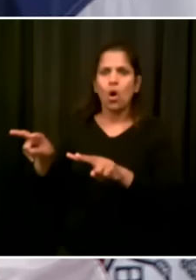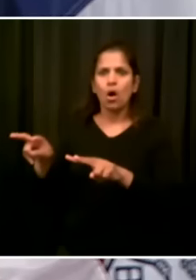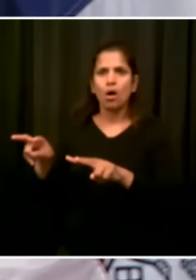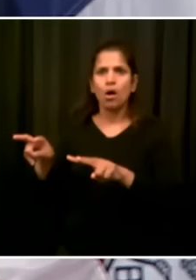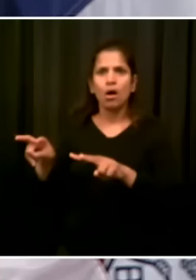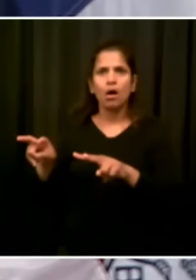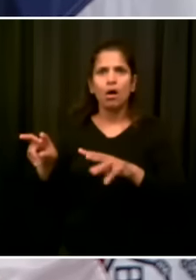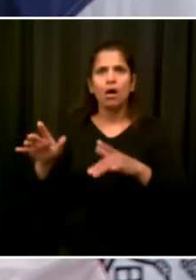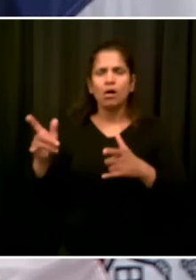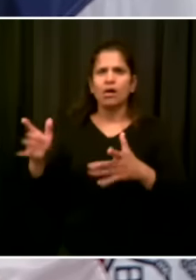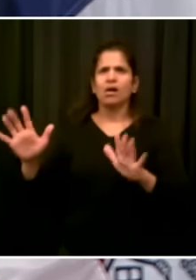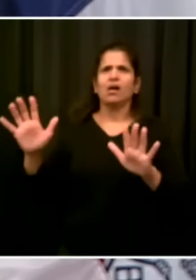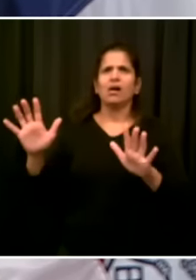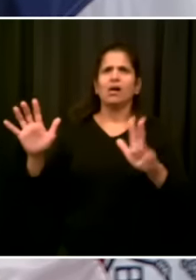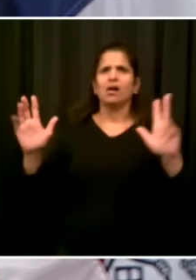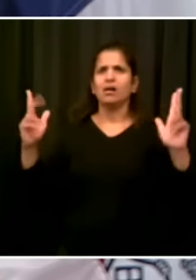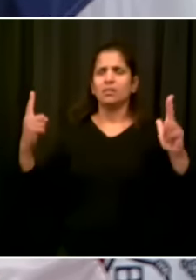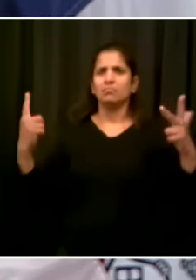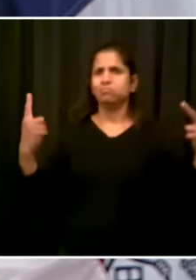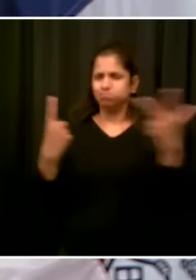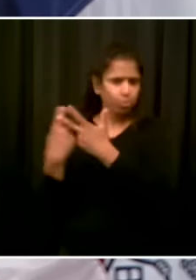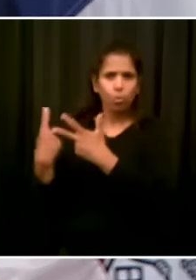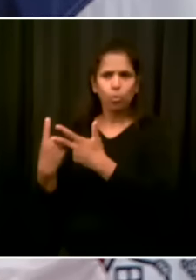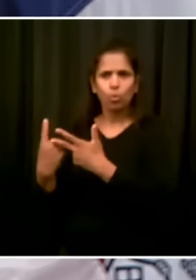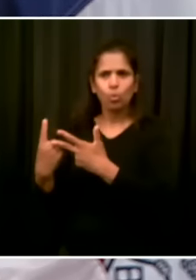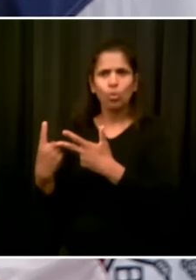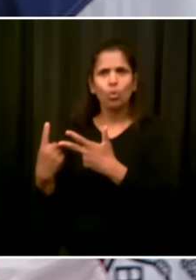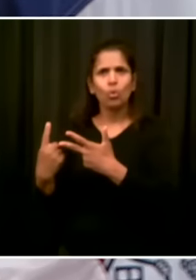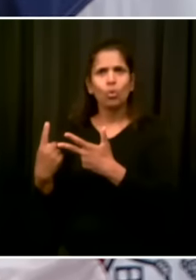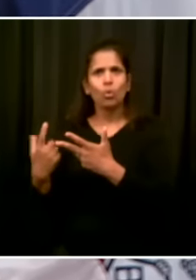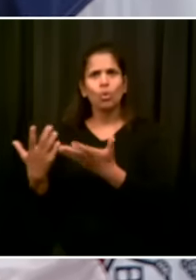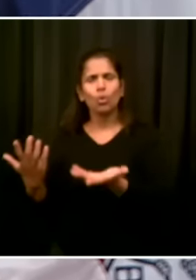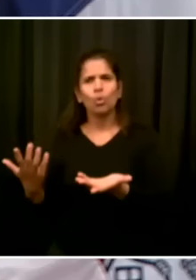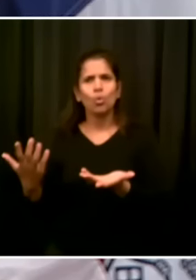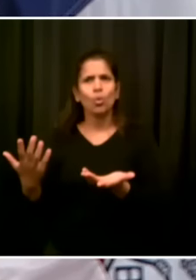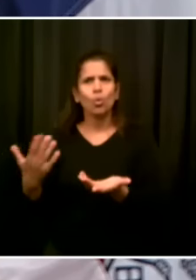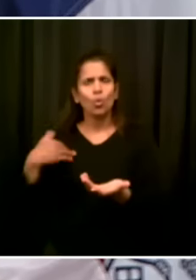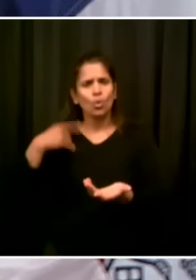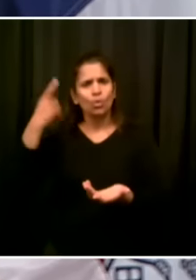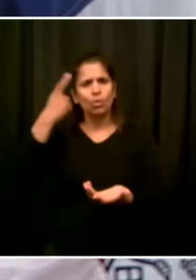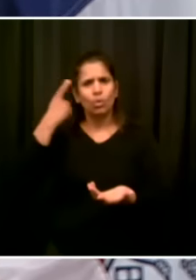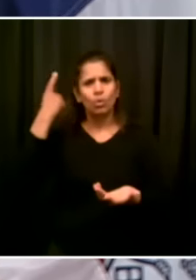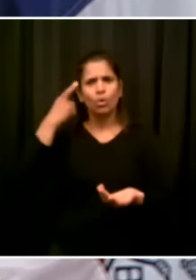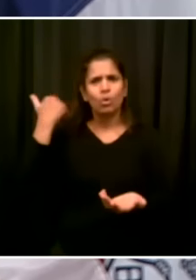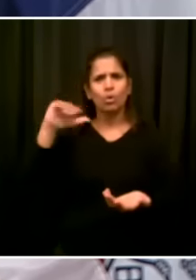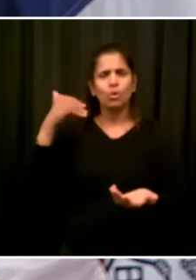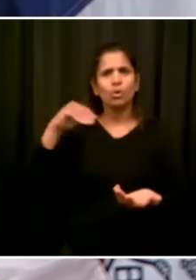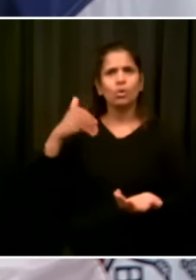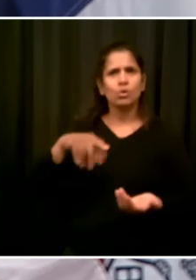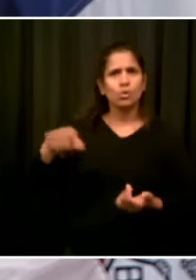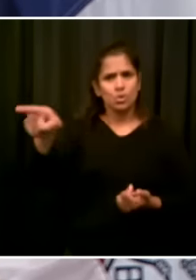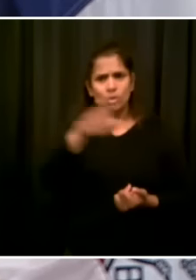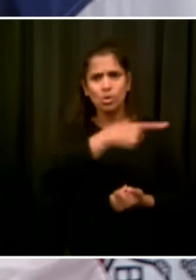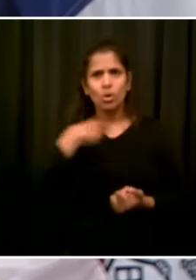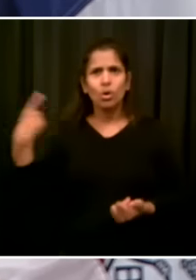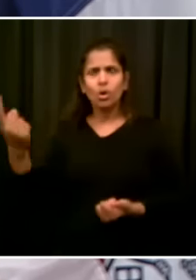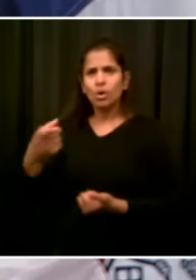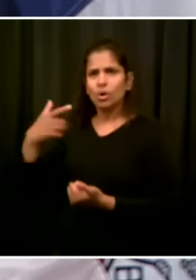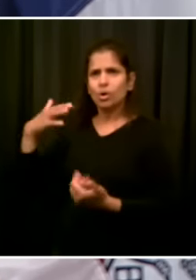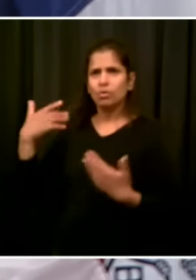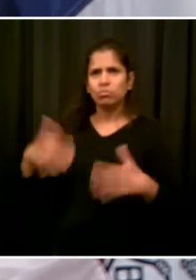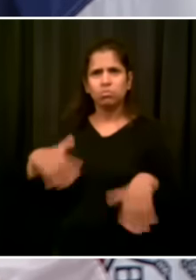IF SOMEONE COMMITS A RESPONE S